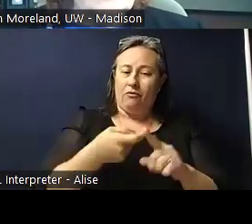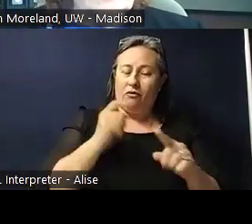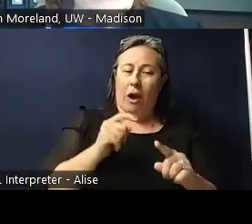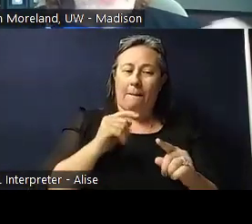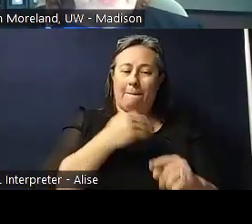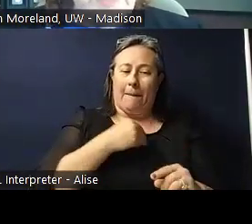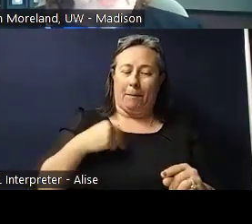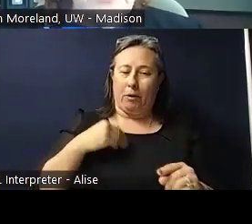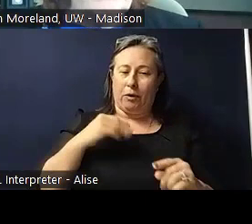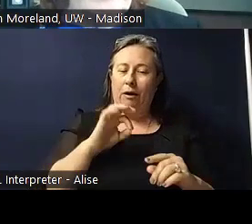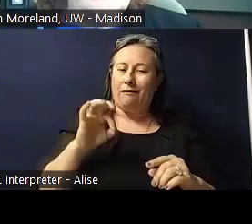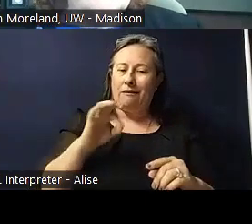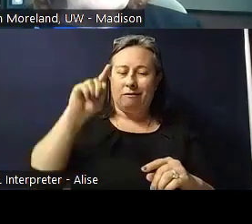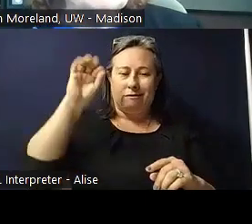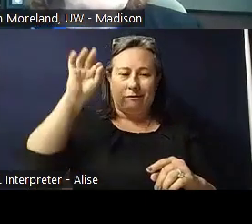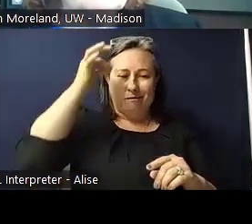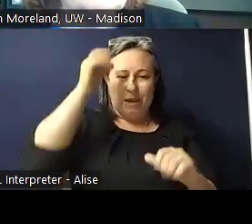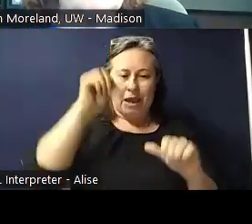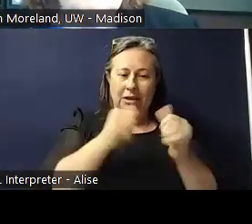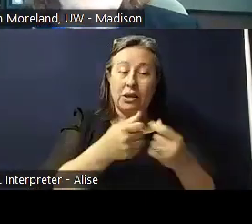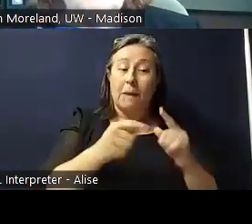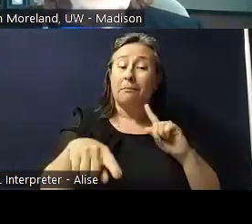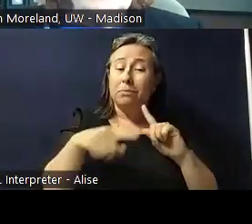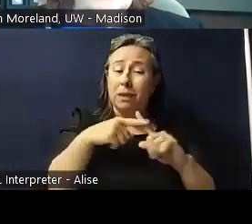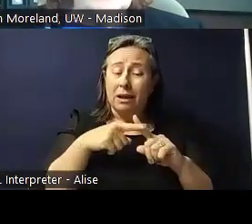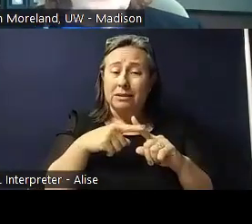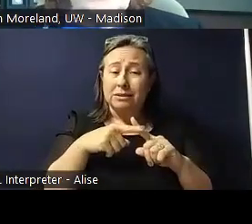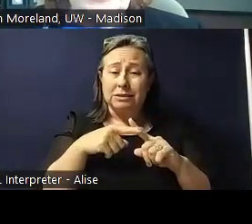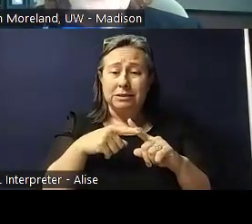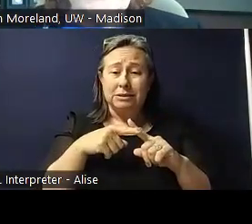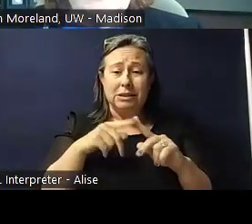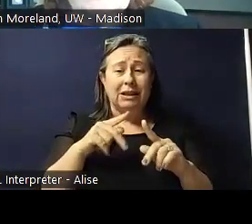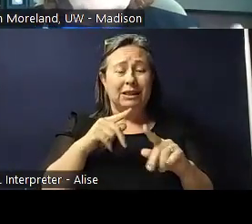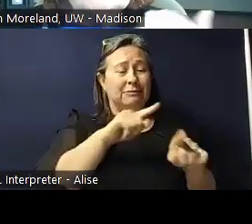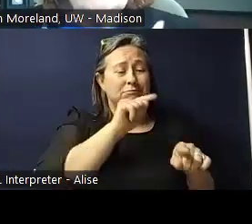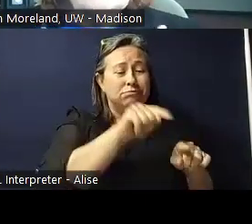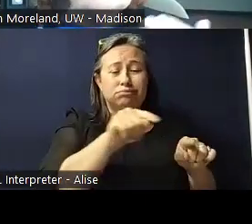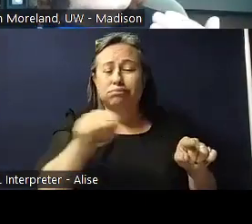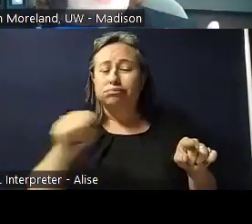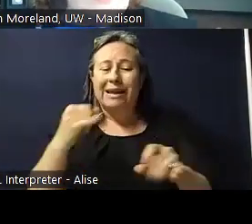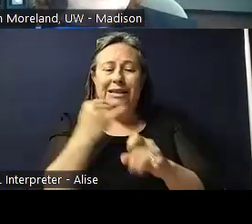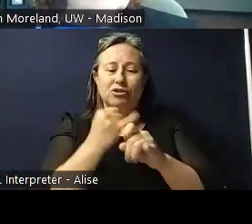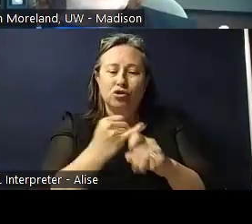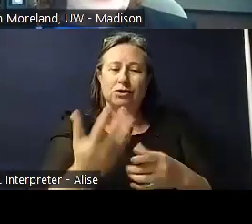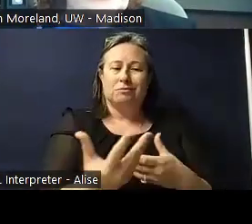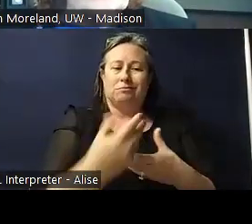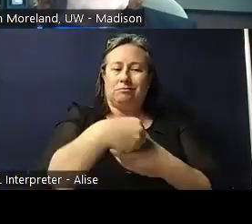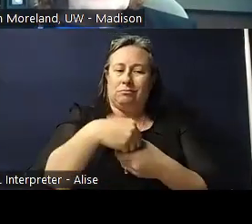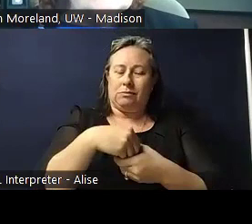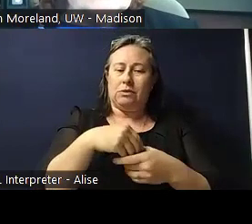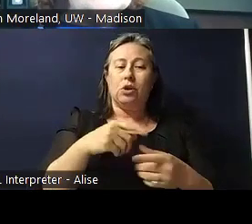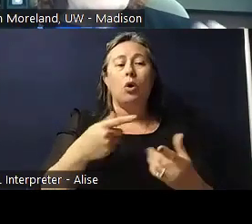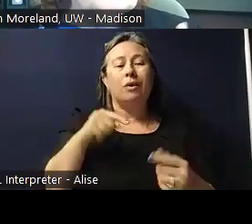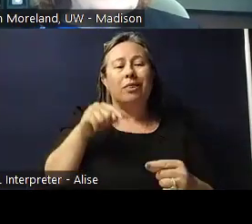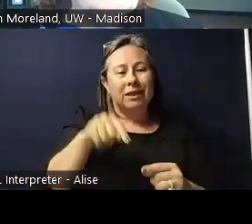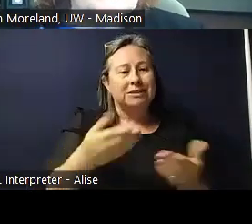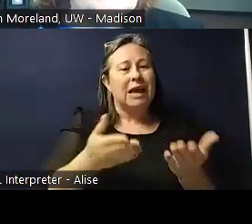as well as from the body of FDP institutions, and so it asked you. It tells you, I'm sorry,